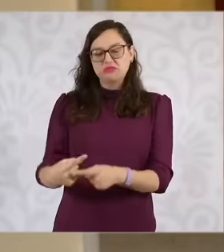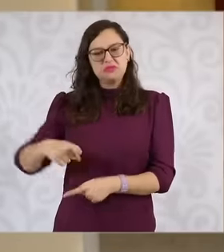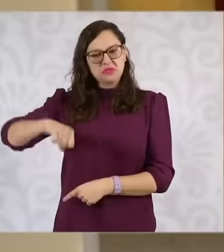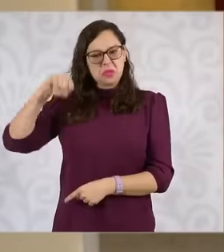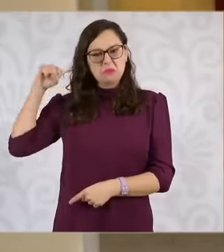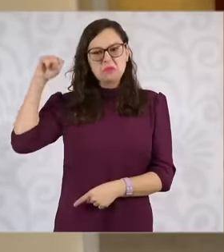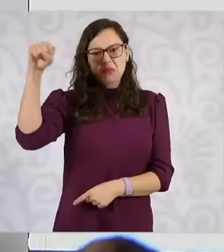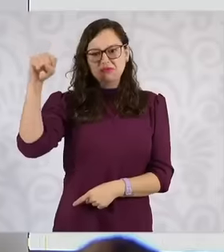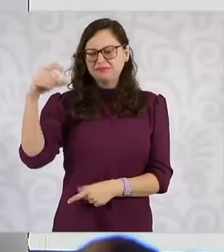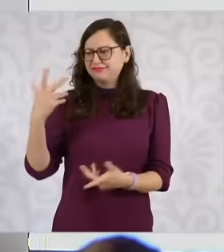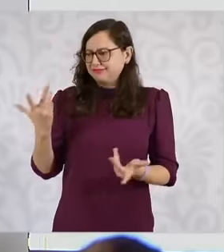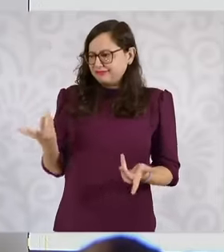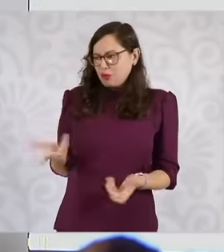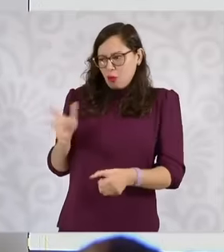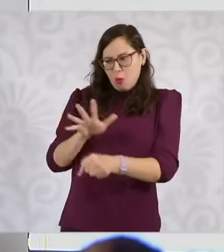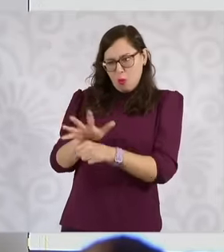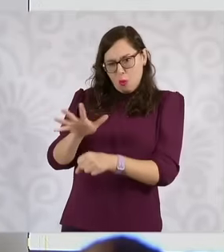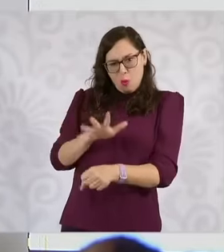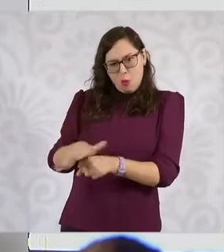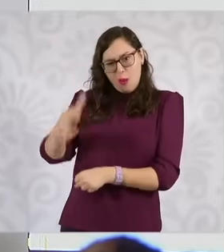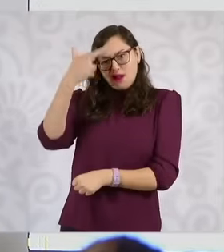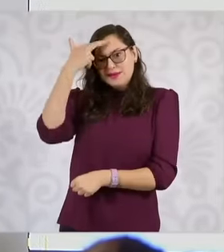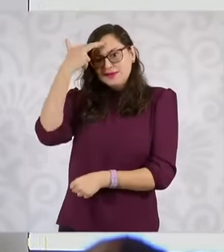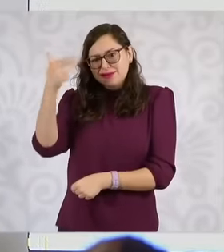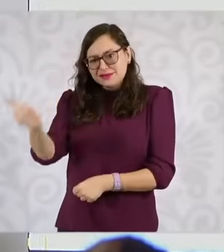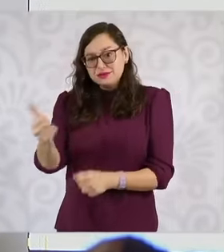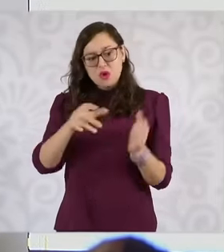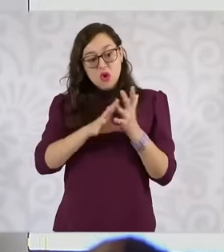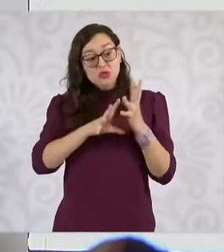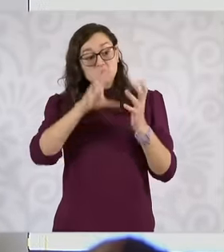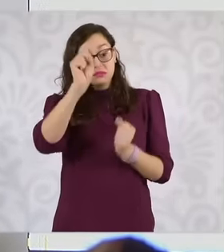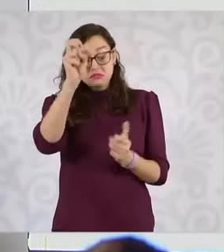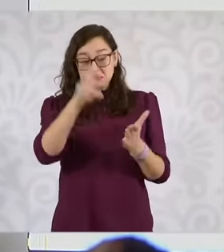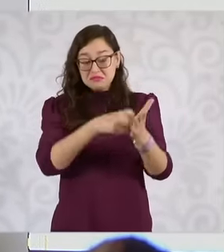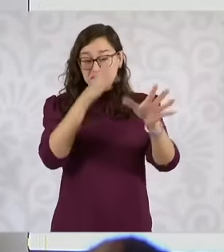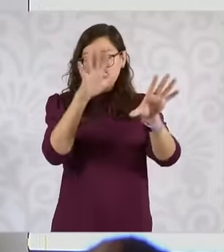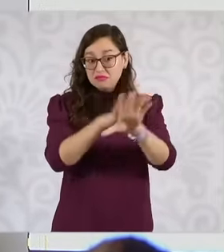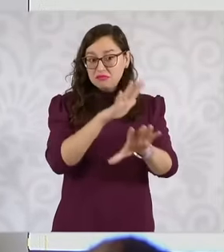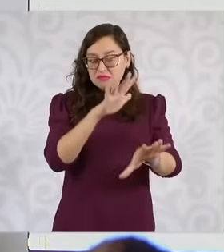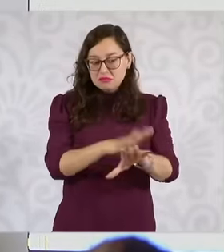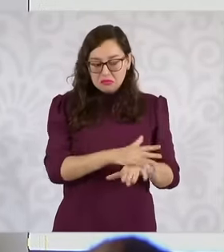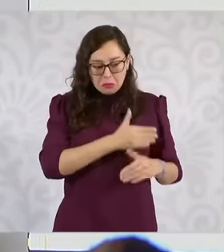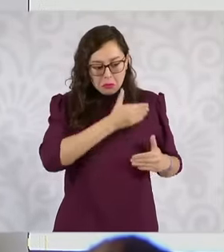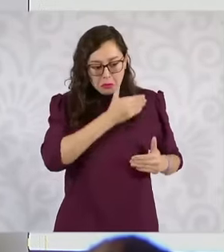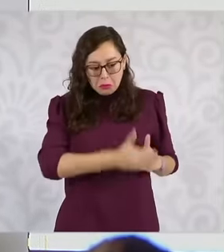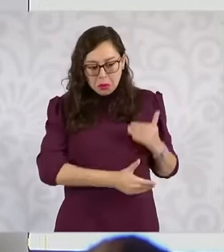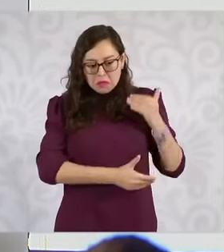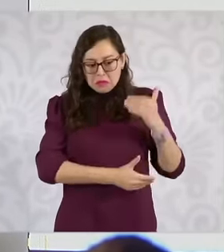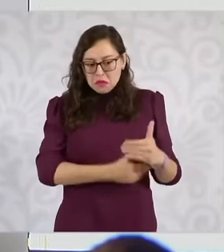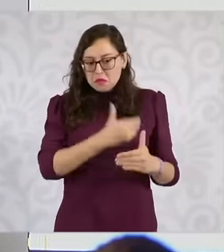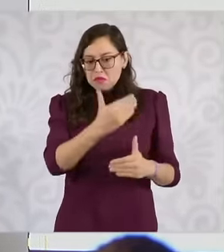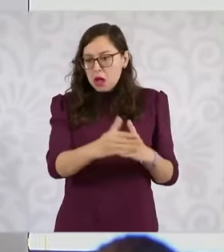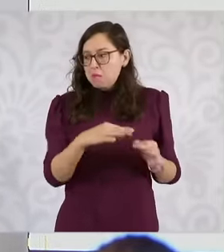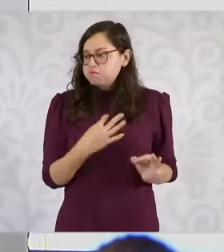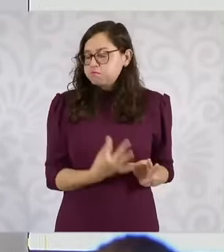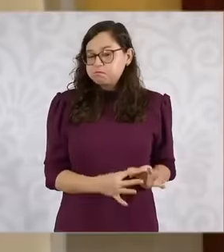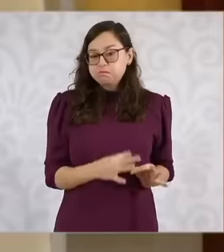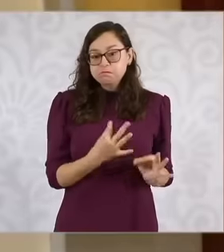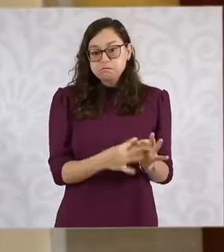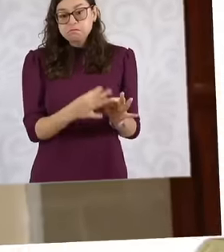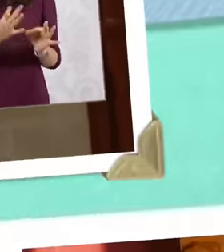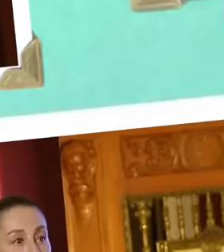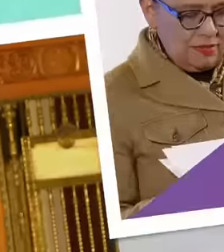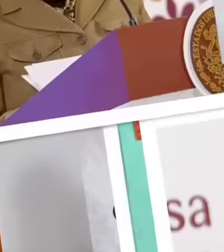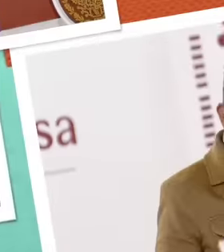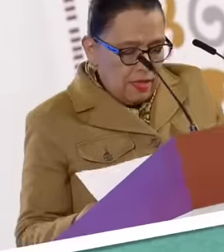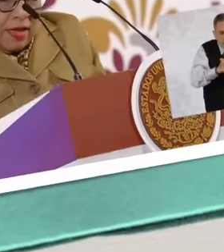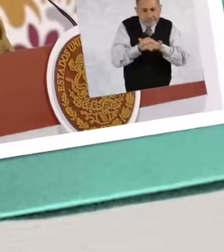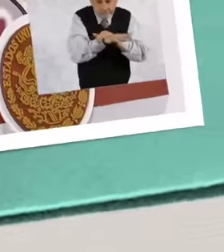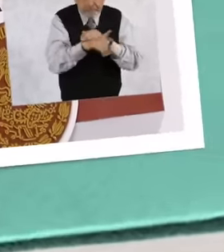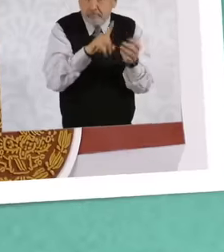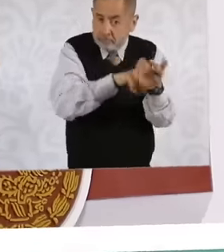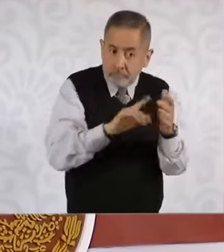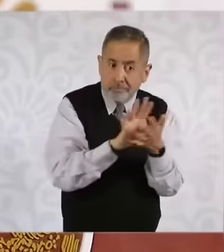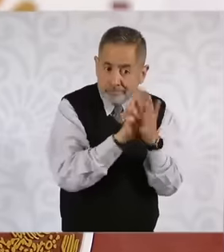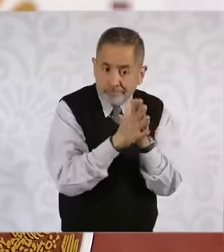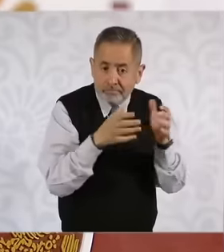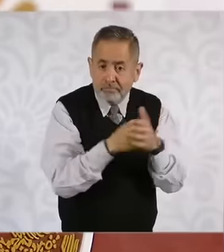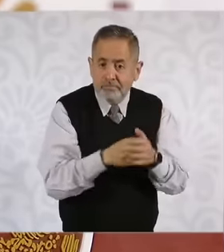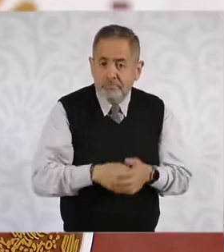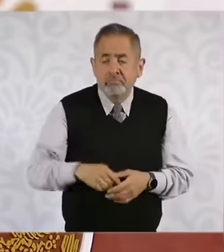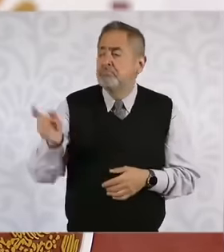their salaries should be suspended because they are employees of the people of Mexico. Finally,